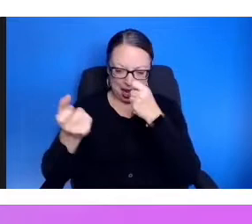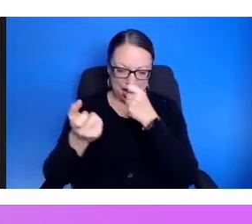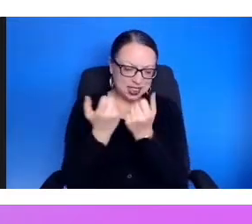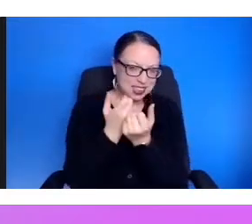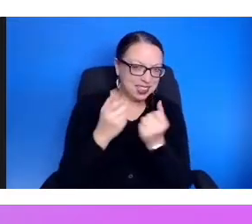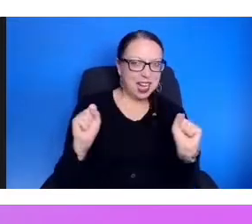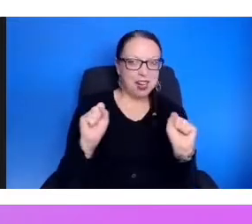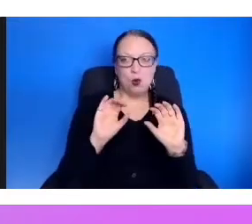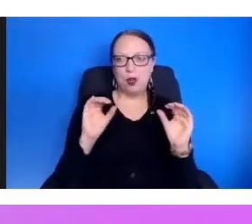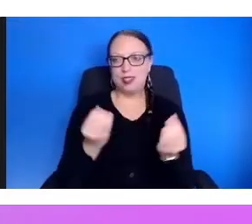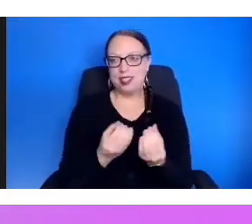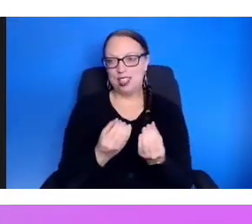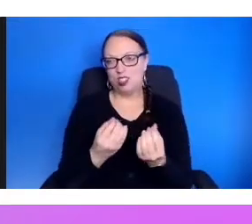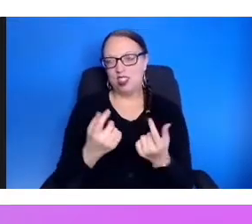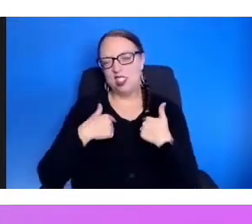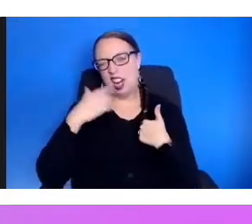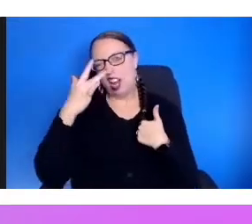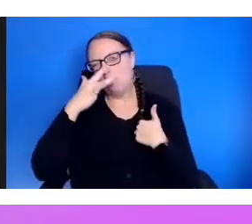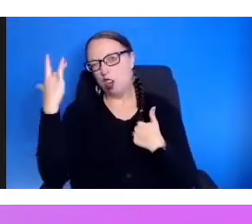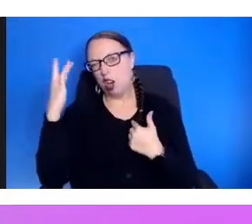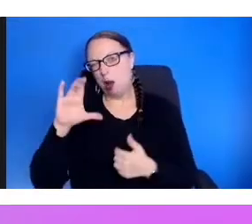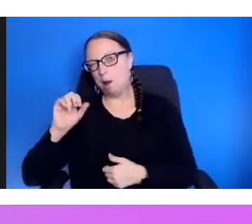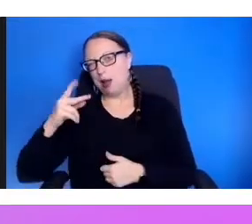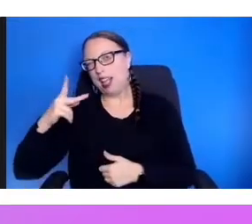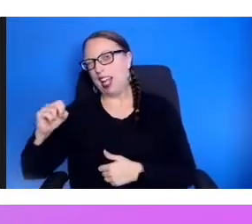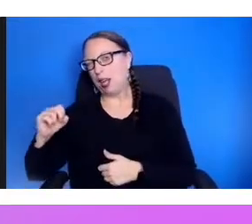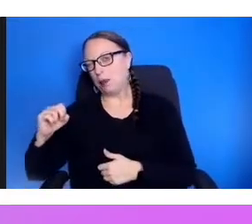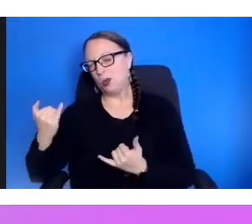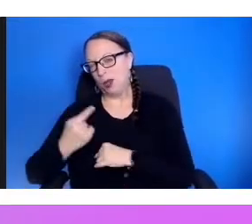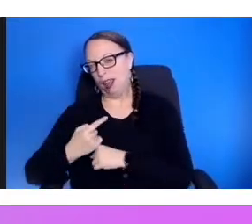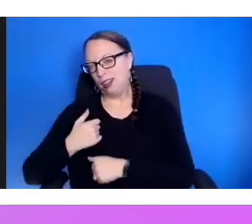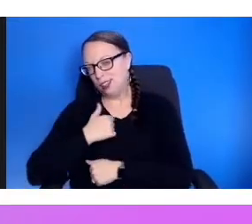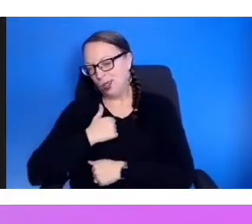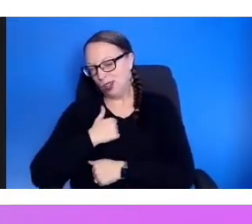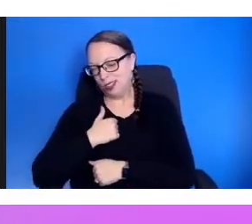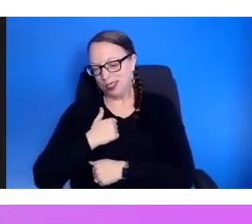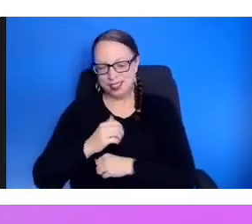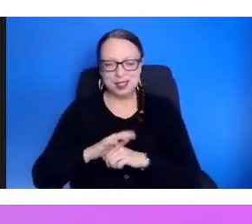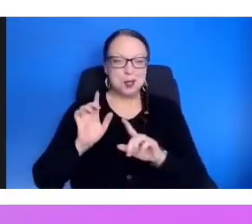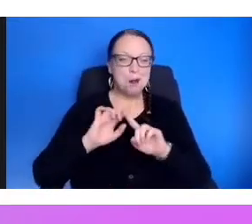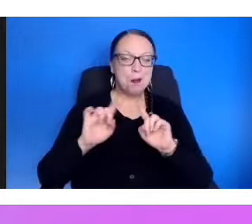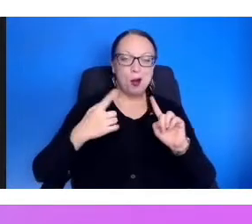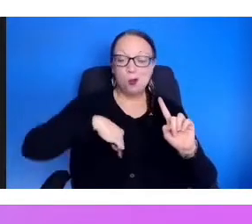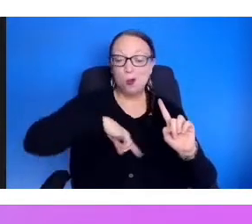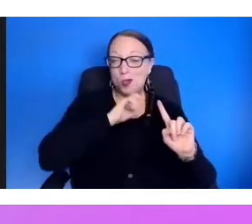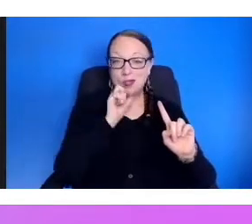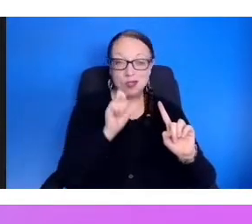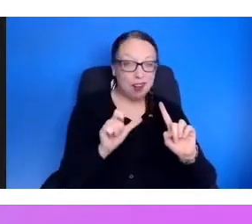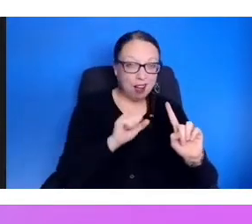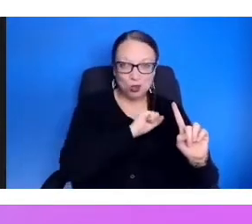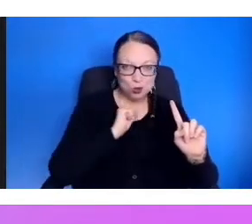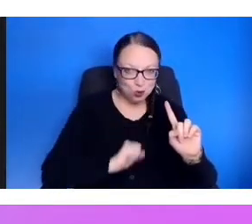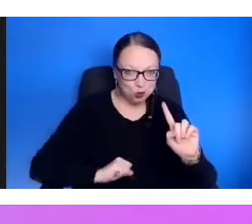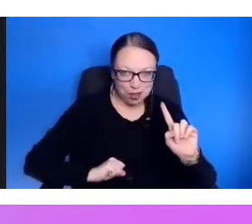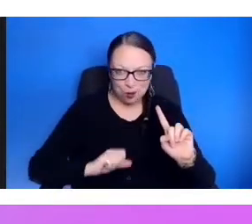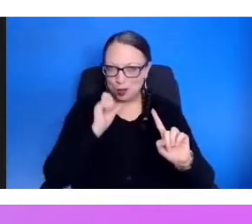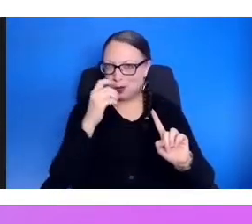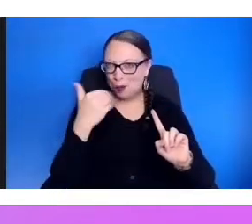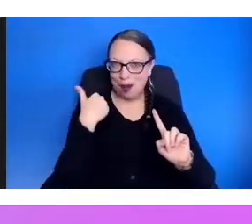I didn't forget my T-shirt by the way T-shirt here. But we're not superheroes we don't have superhero capability,